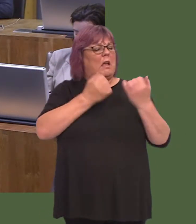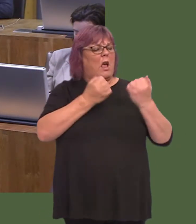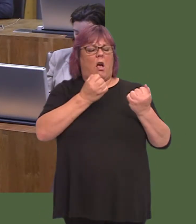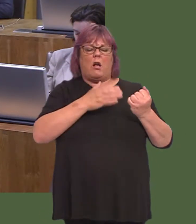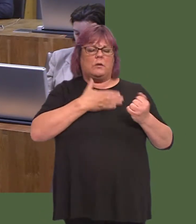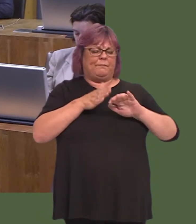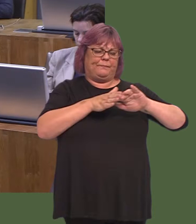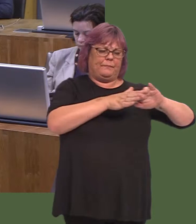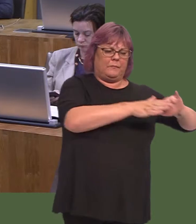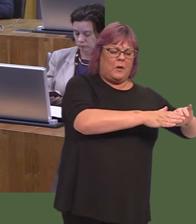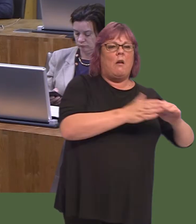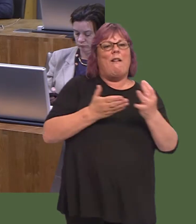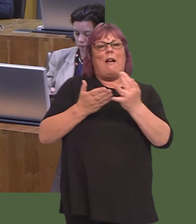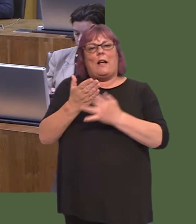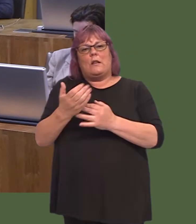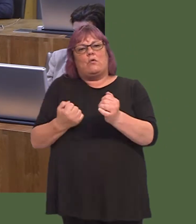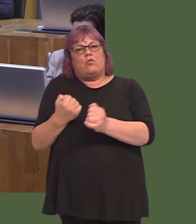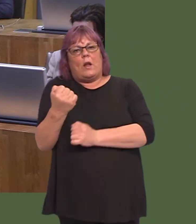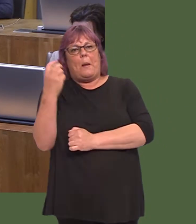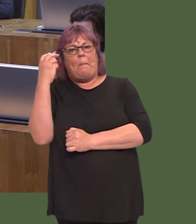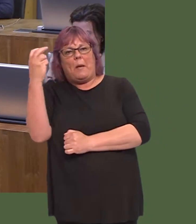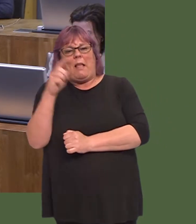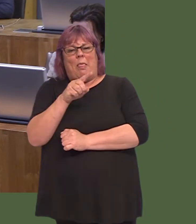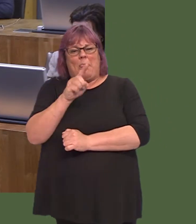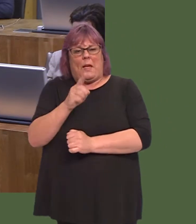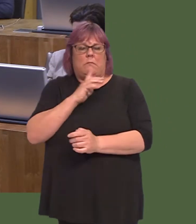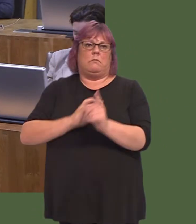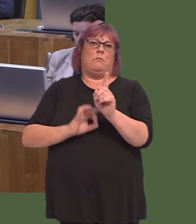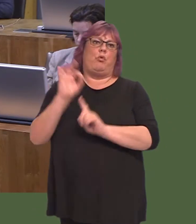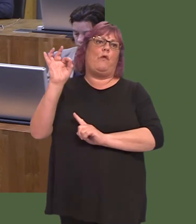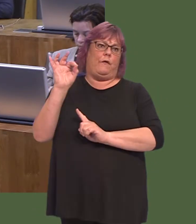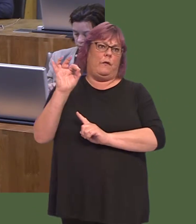cars, that we have a rail system that is good enough to attract them onto the trains.